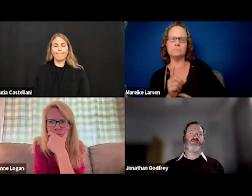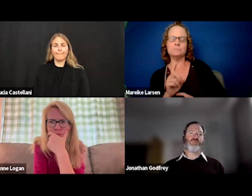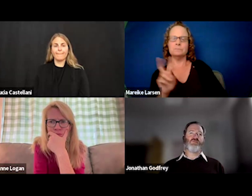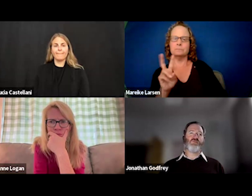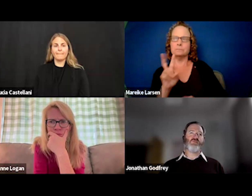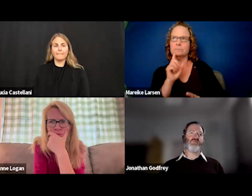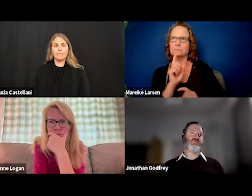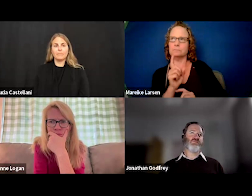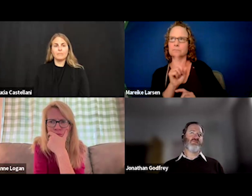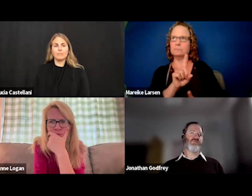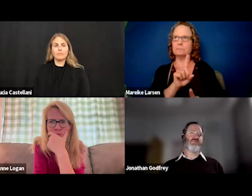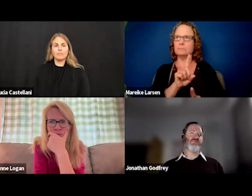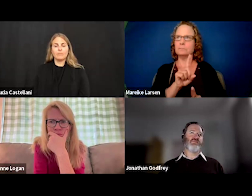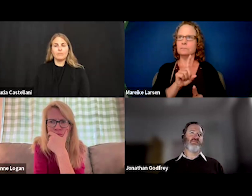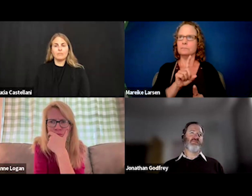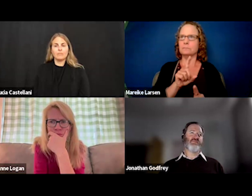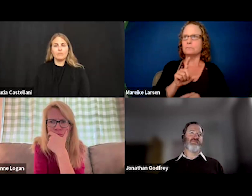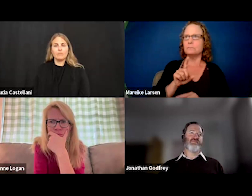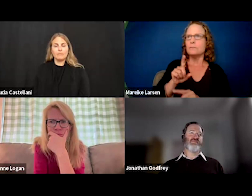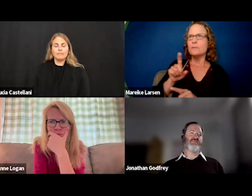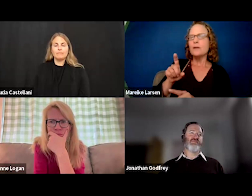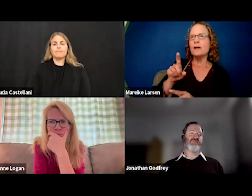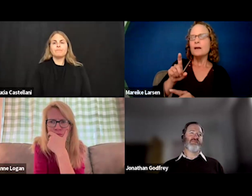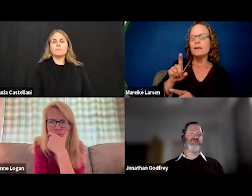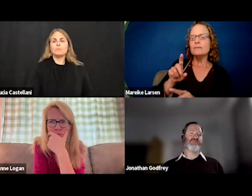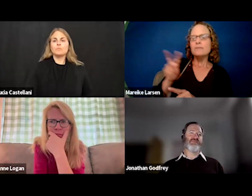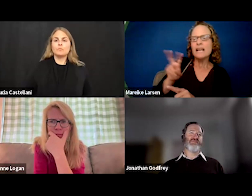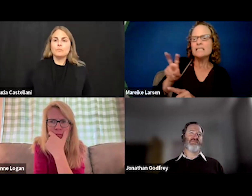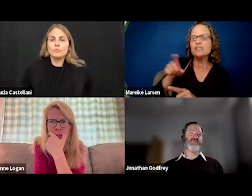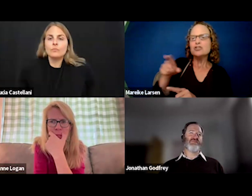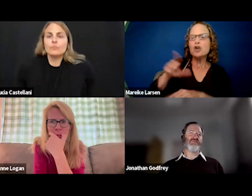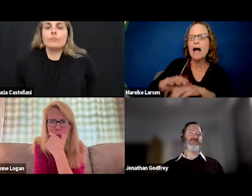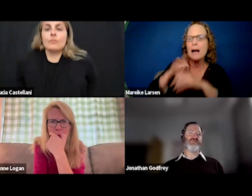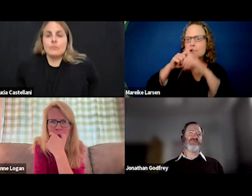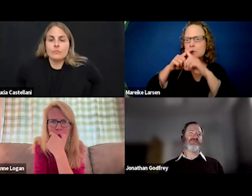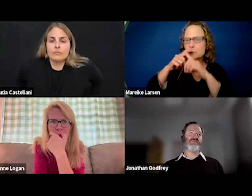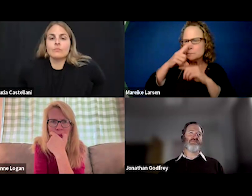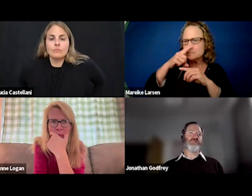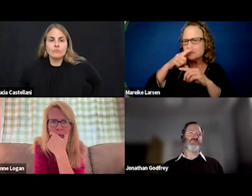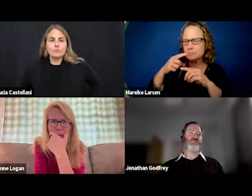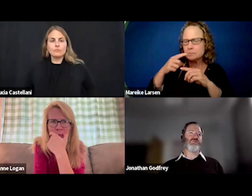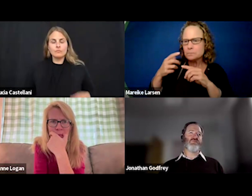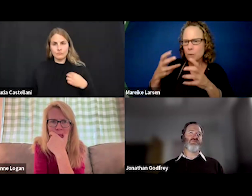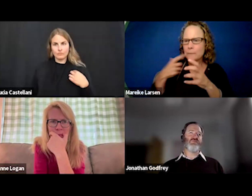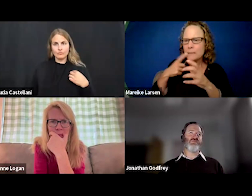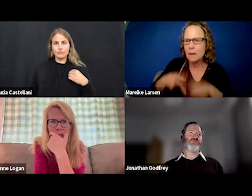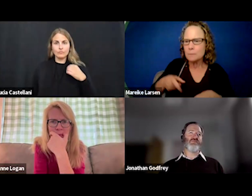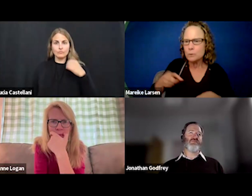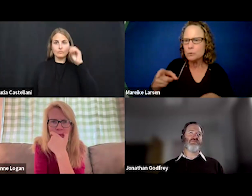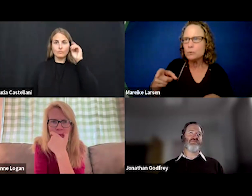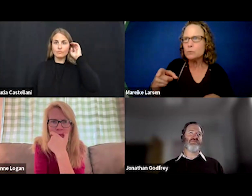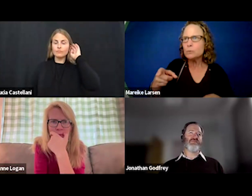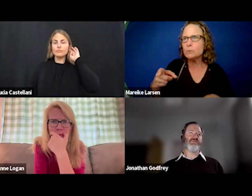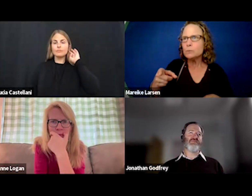You just went on mute. Would you like me to try and unmute? Yes. I think-- sorry.